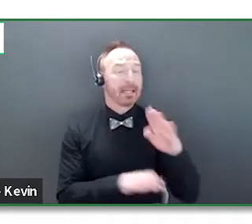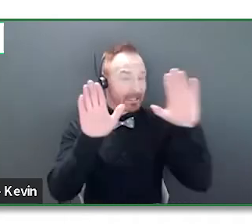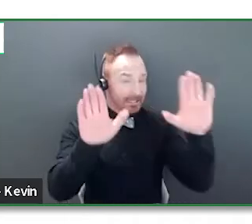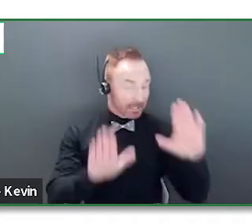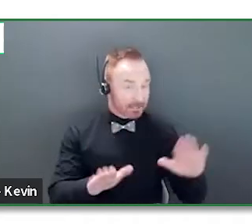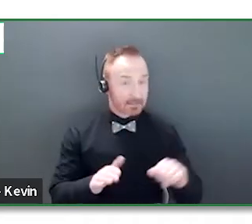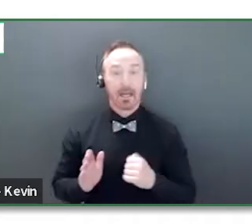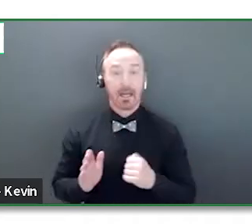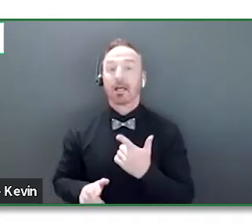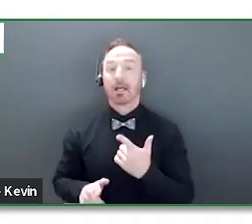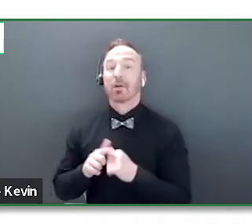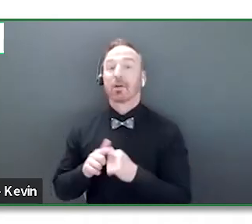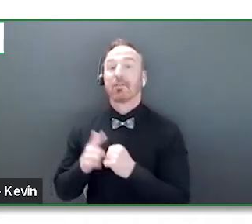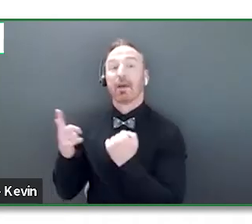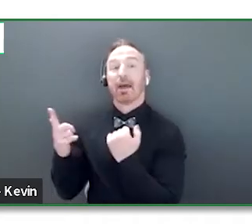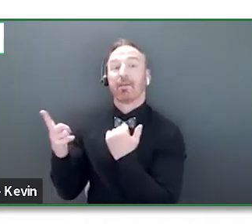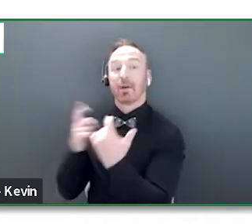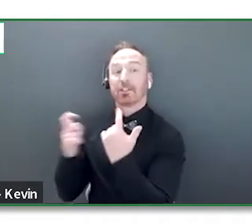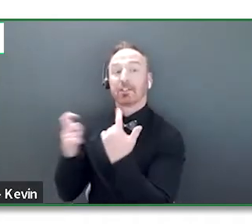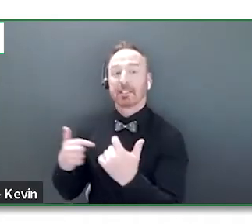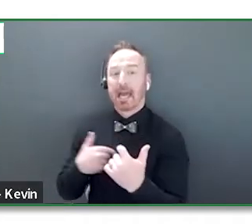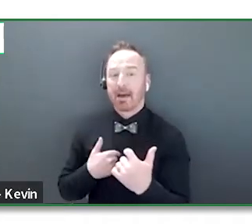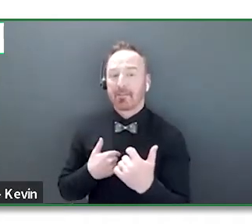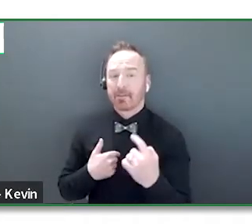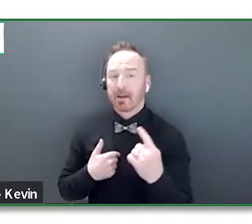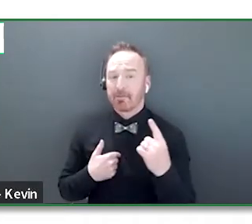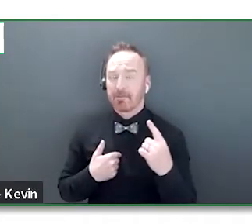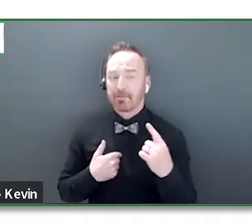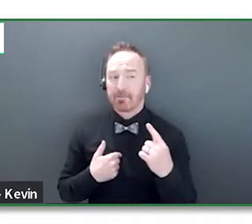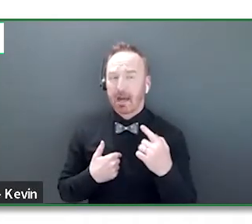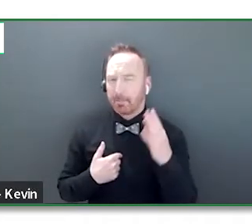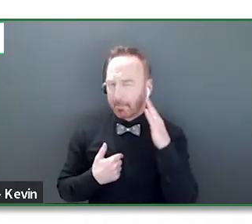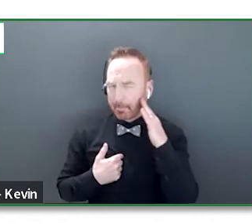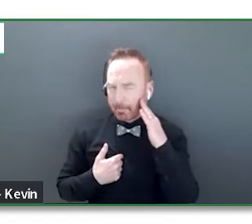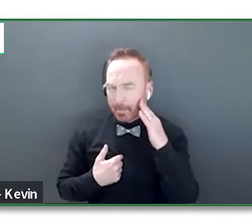Uh from Joan, uh they're asking how uh do